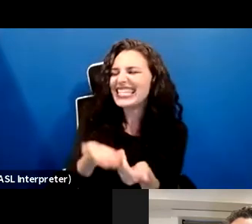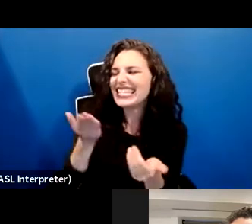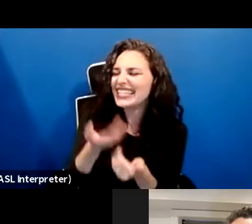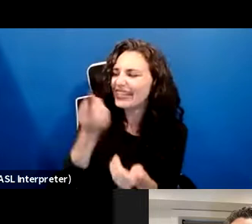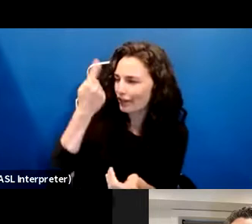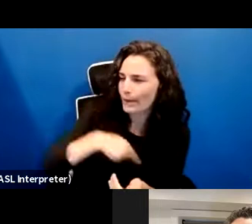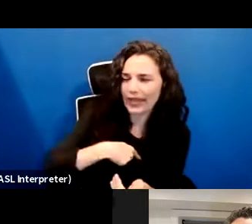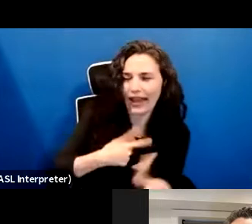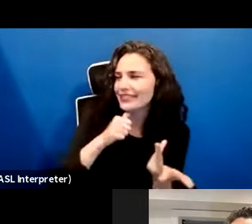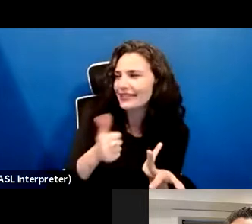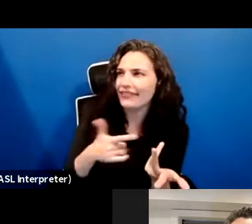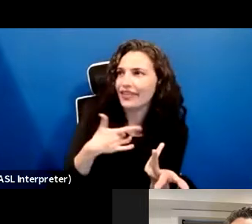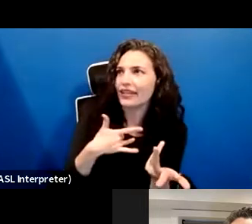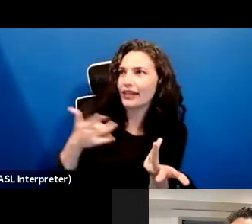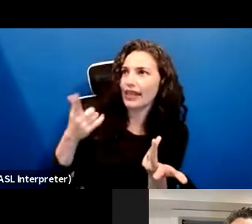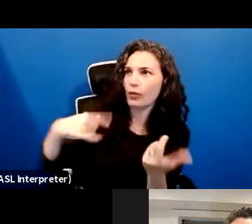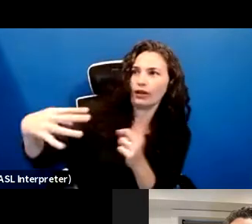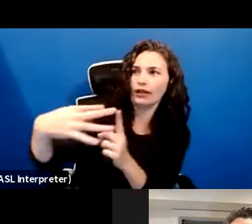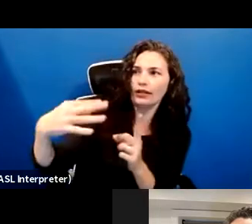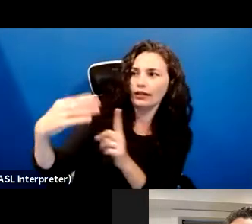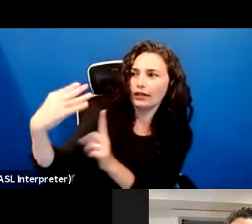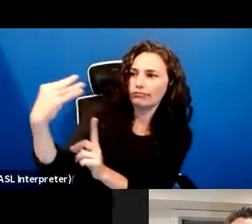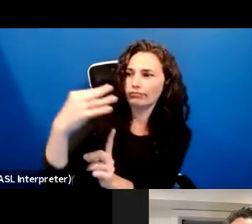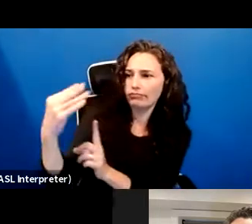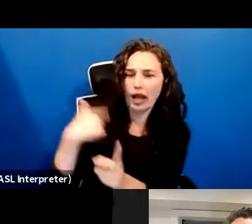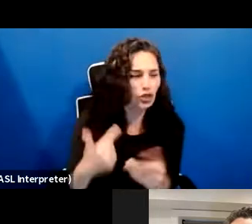I didn't feel like they were around me. You know, when I was taking care of patients,